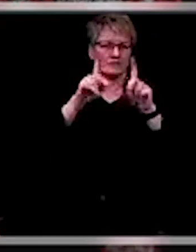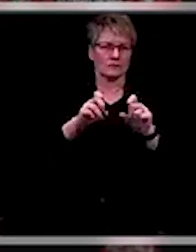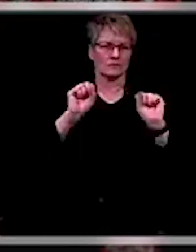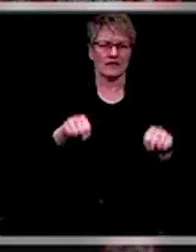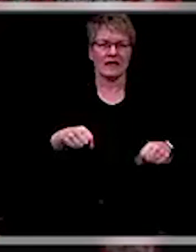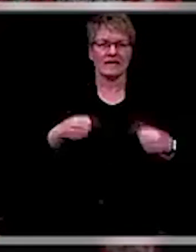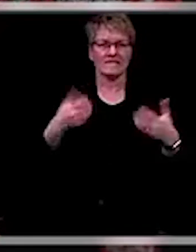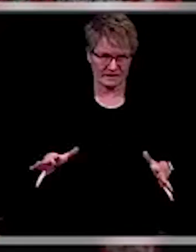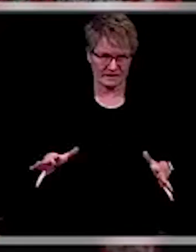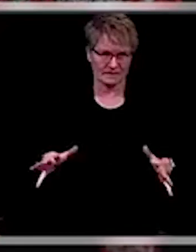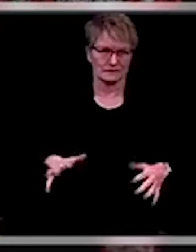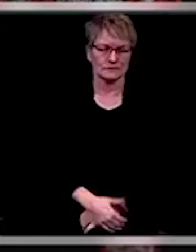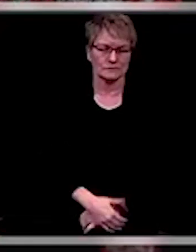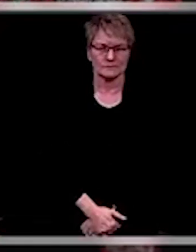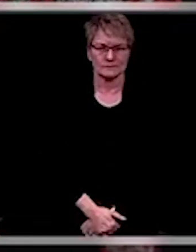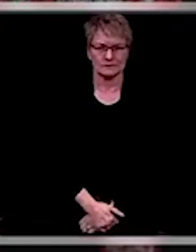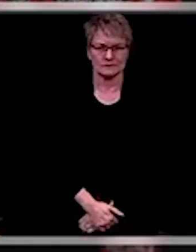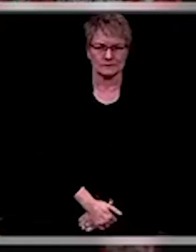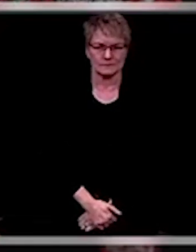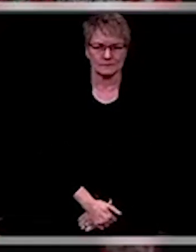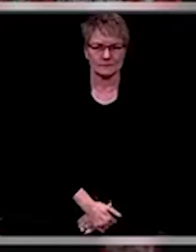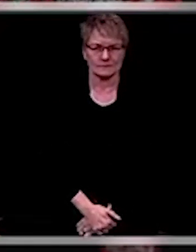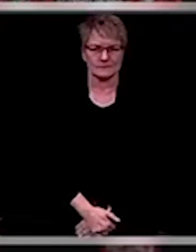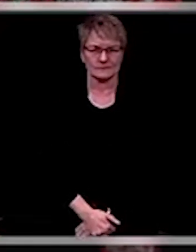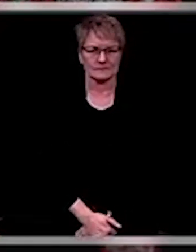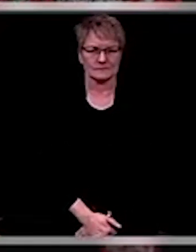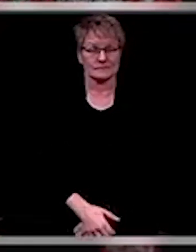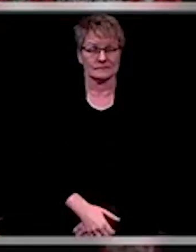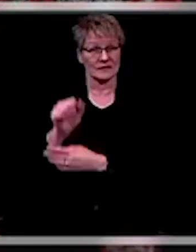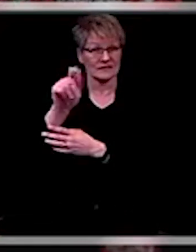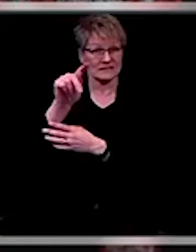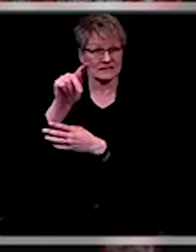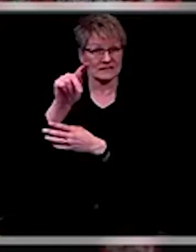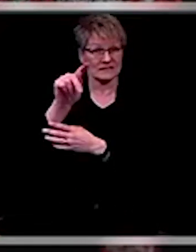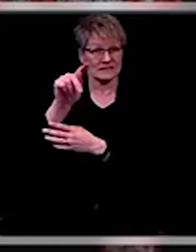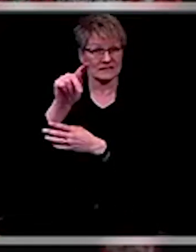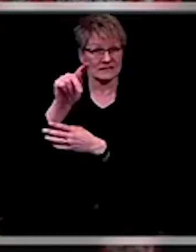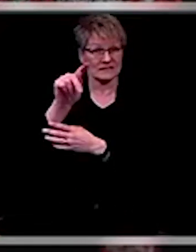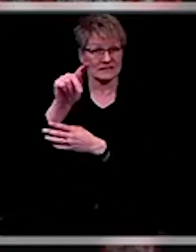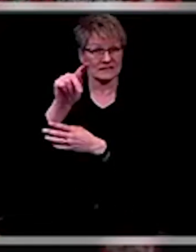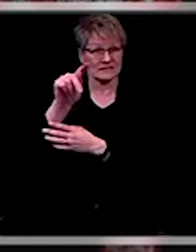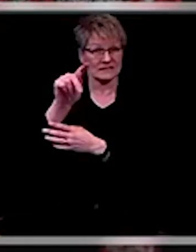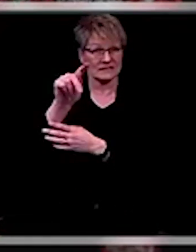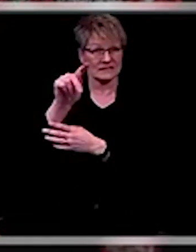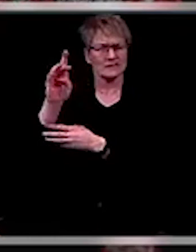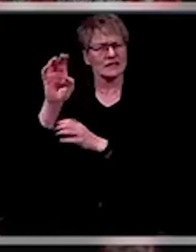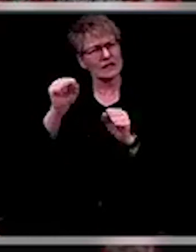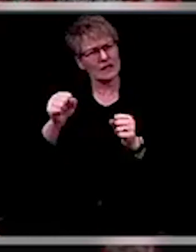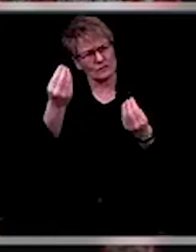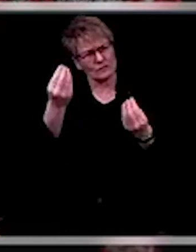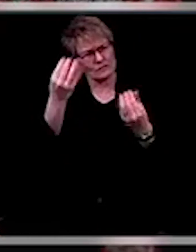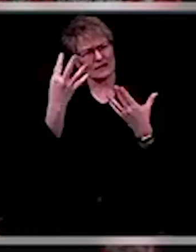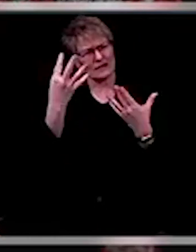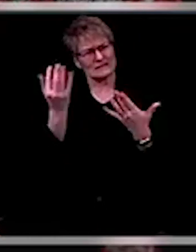us Dr. Ramstrom. From what the incubation period is if someone is exposed gets the virus in them,